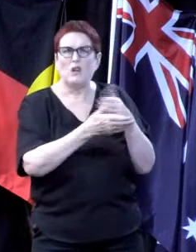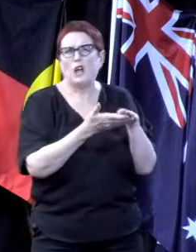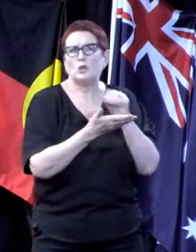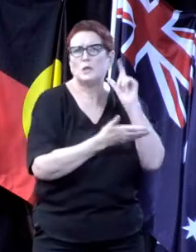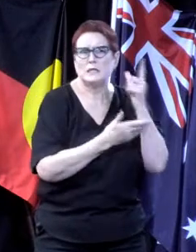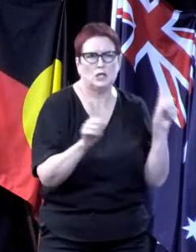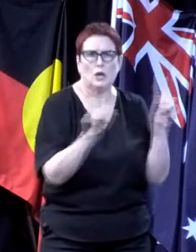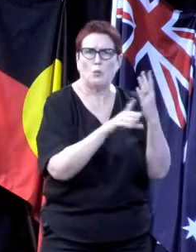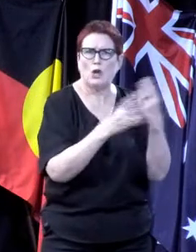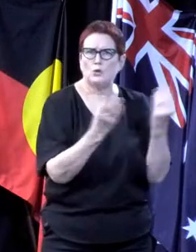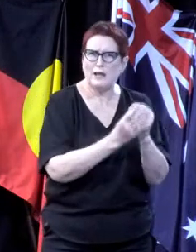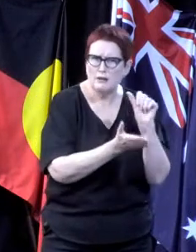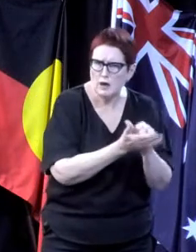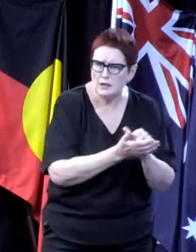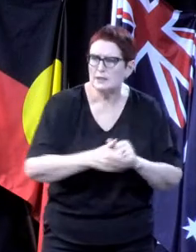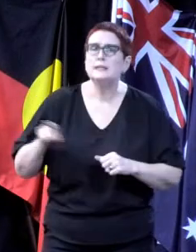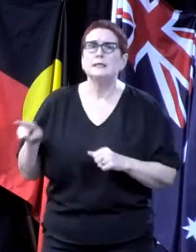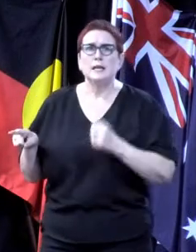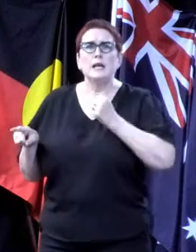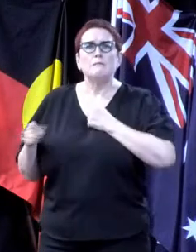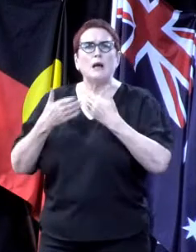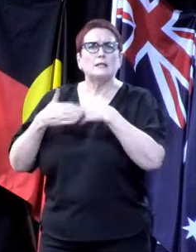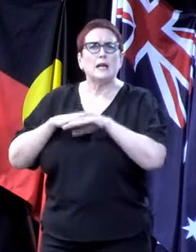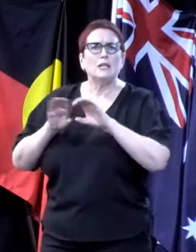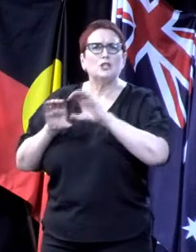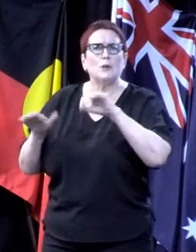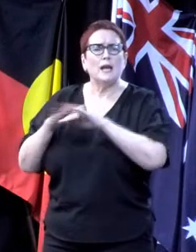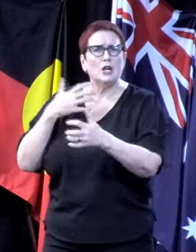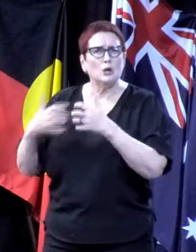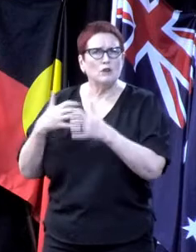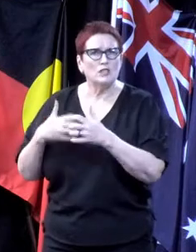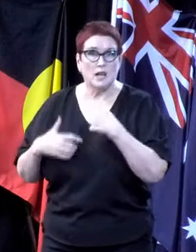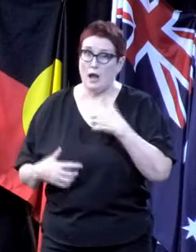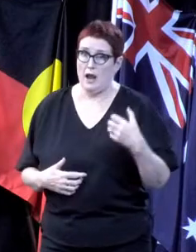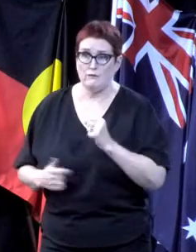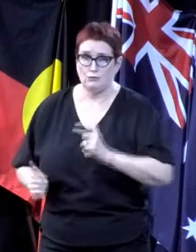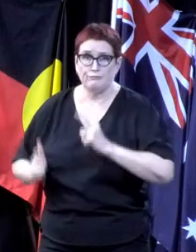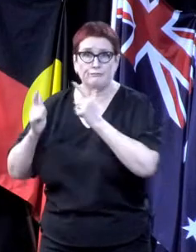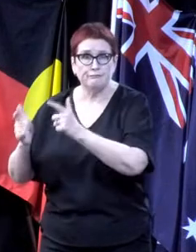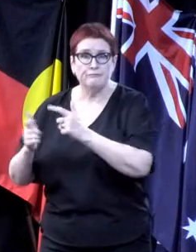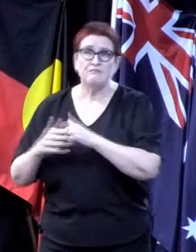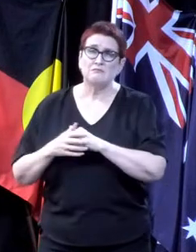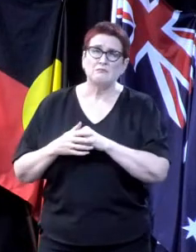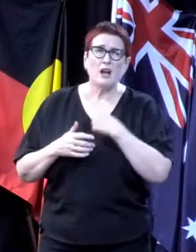Yes, so, in our degree at our university, it was a requirement - probably second or third year.